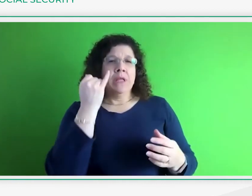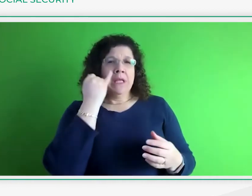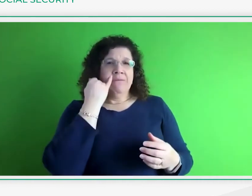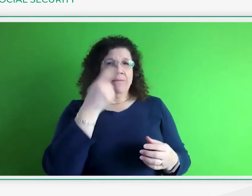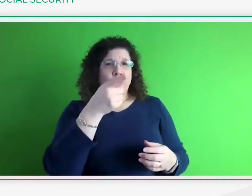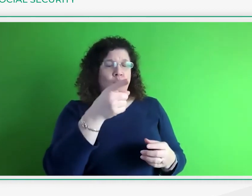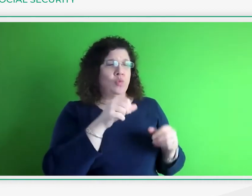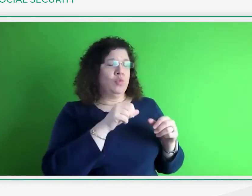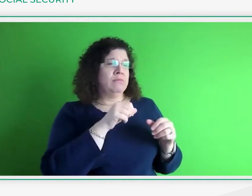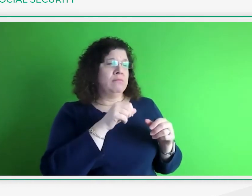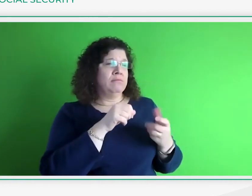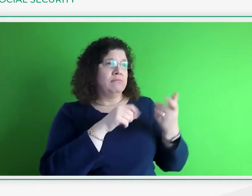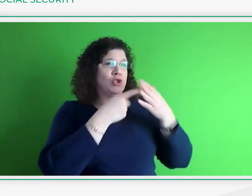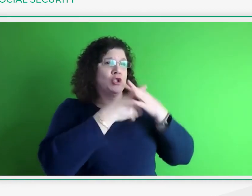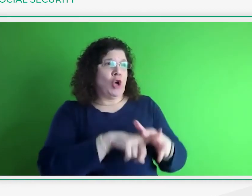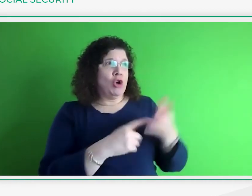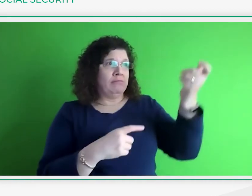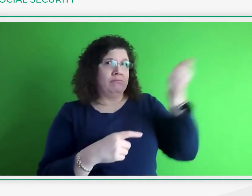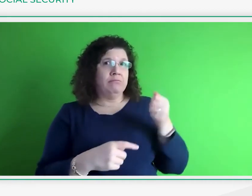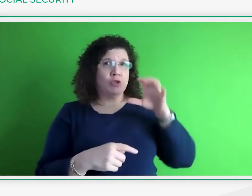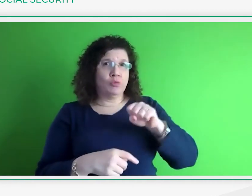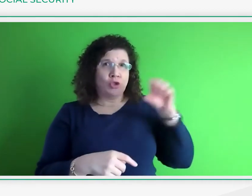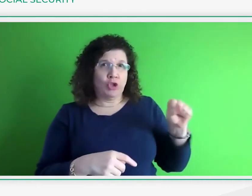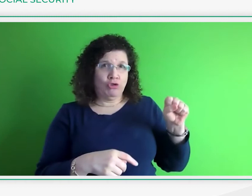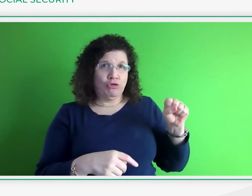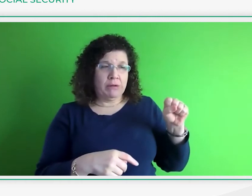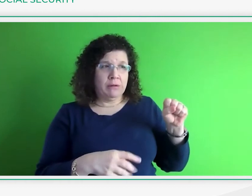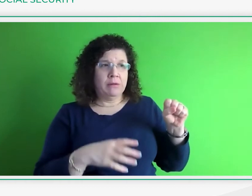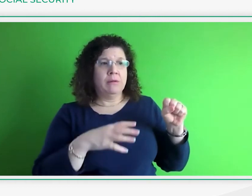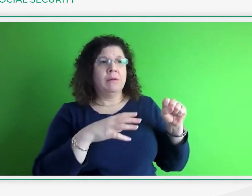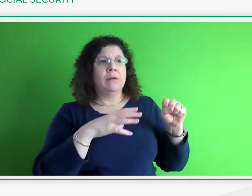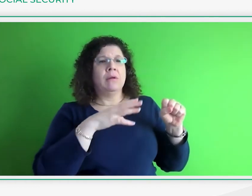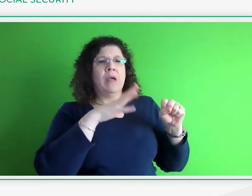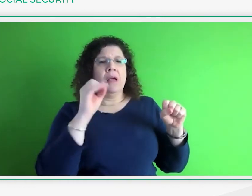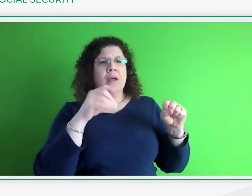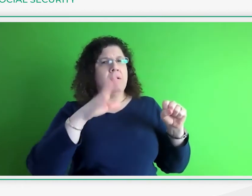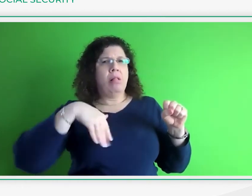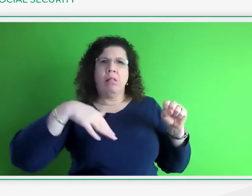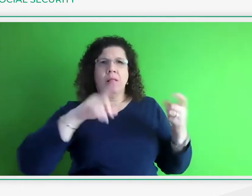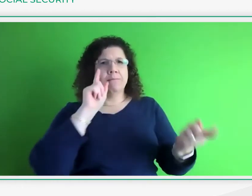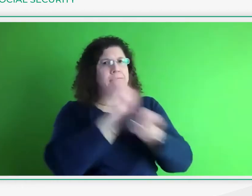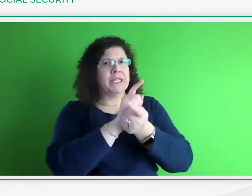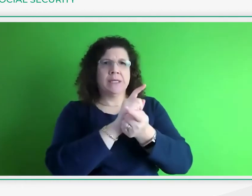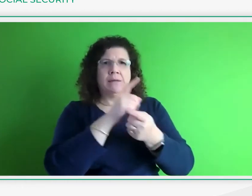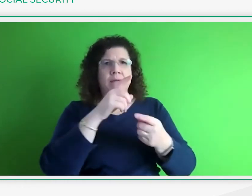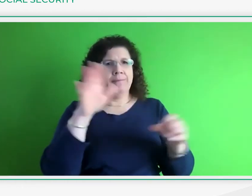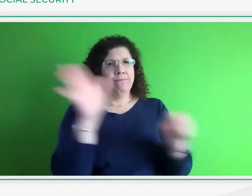What does that look like?” If you decide to go ahead and start drawing your Social Security and you have not yet